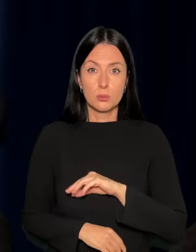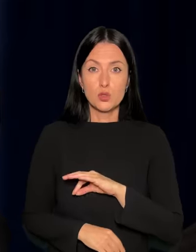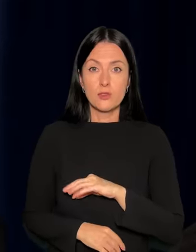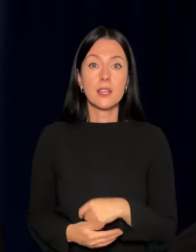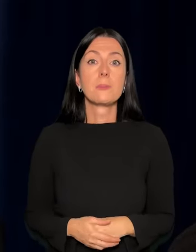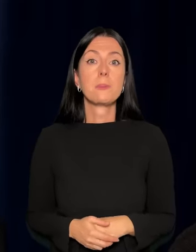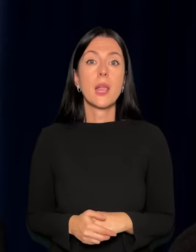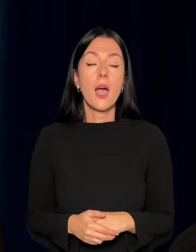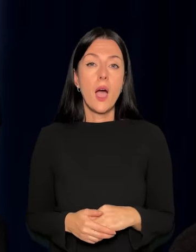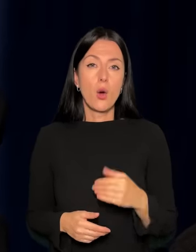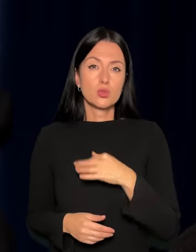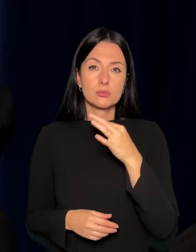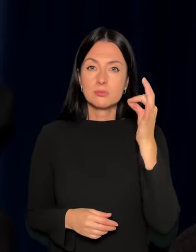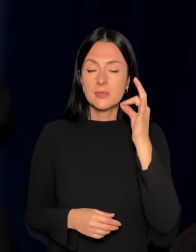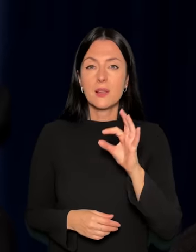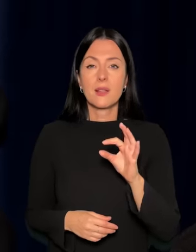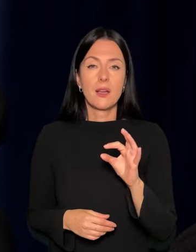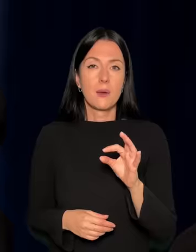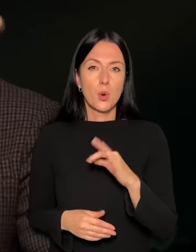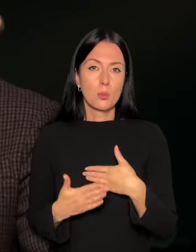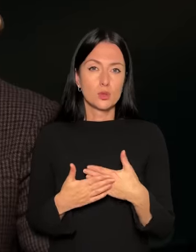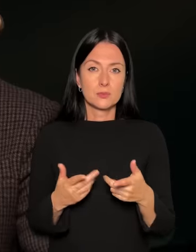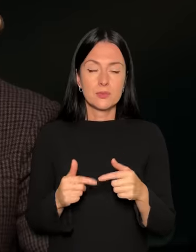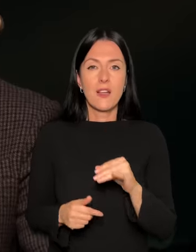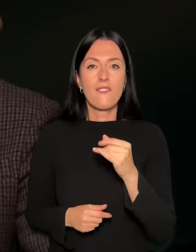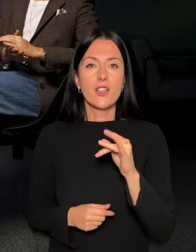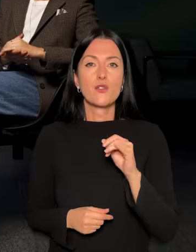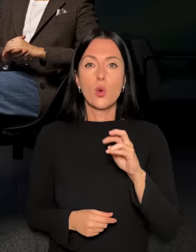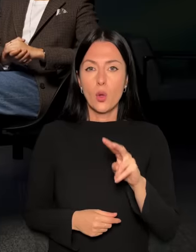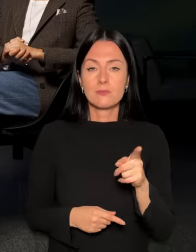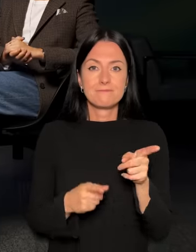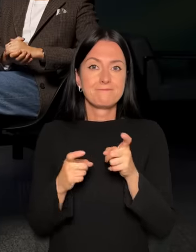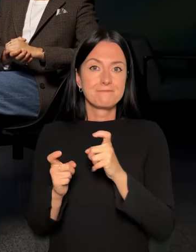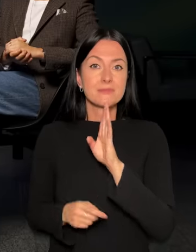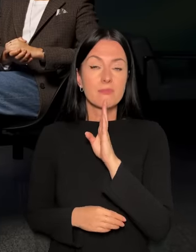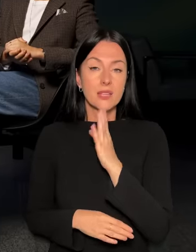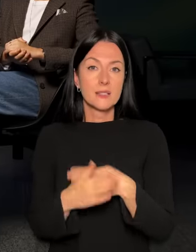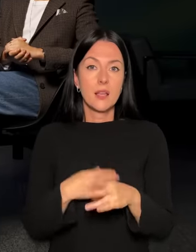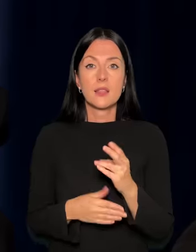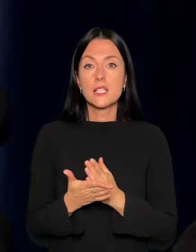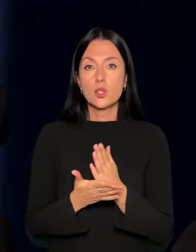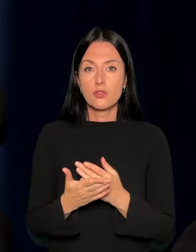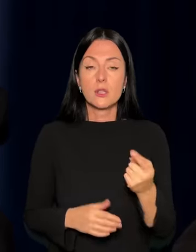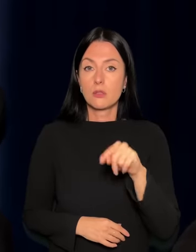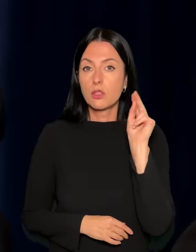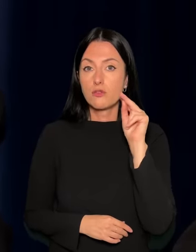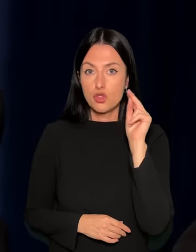I want to mention the Fight For Right non-governmental organization. Their program involves bringing girls with disabilities for internships and training.